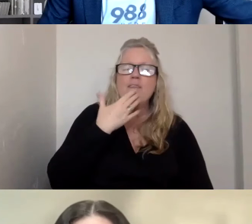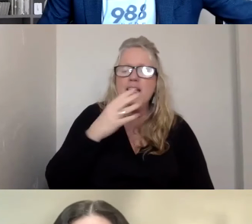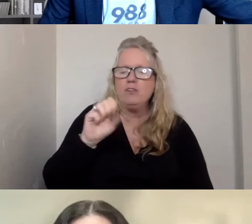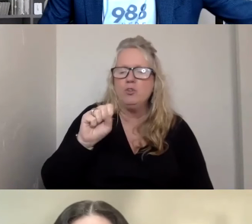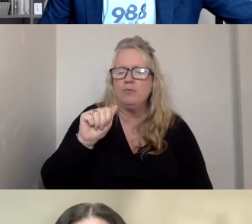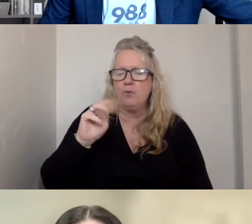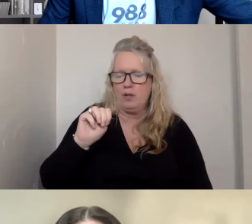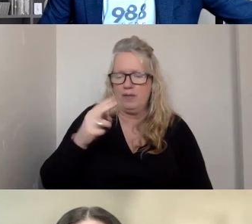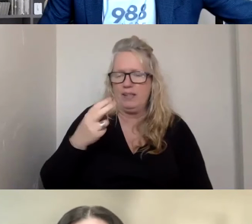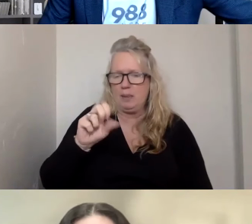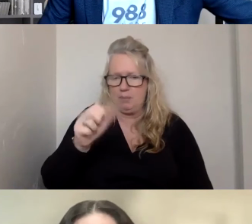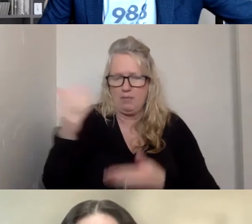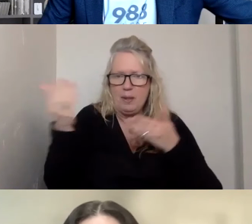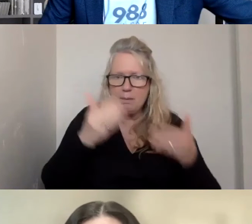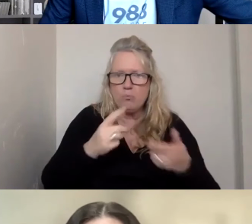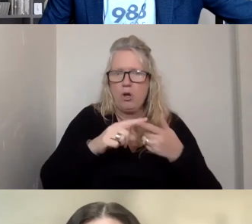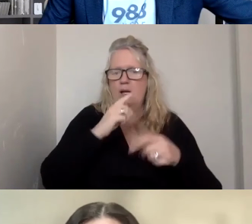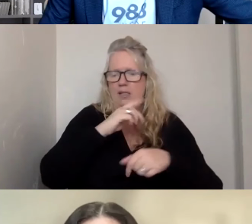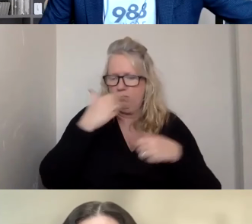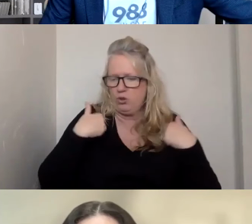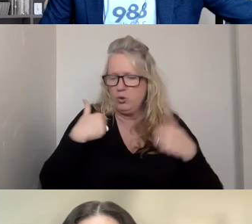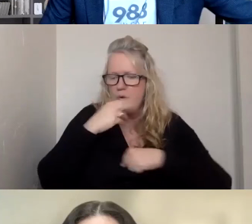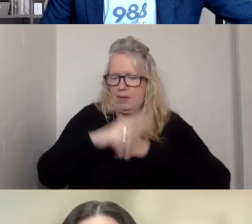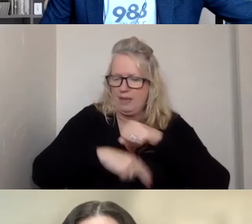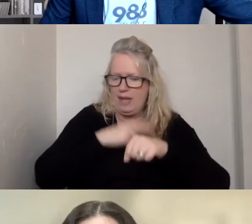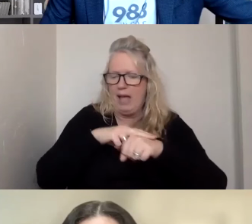WHO BROUGHT THE YOUTH NATIONAL GUIDELINES, OF WHICH THERE IS A